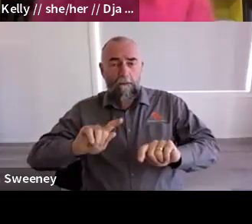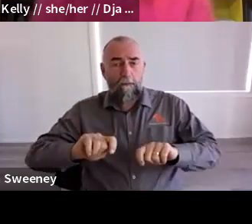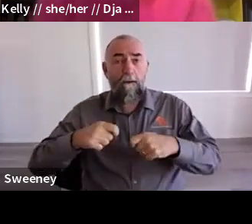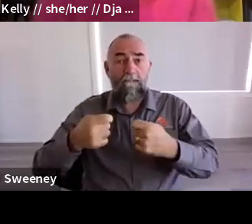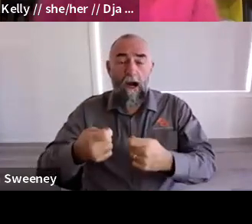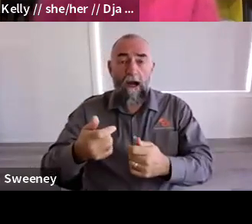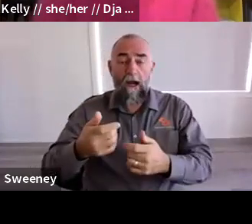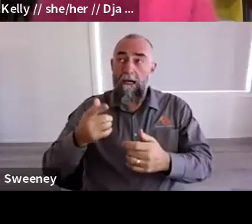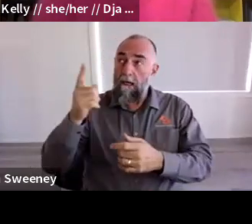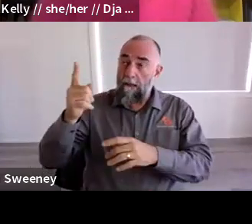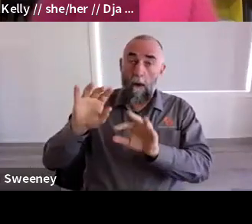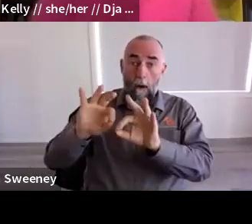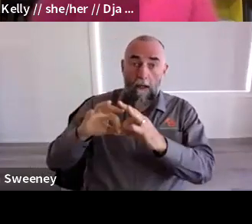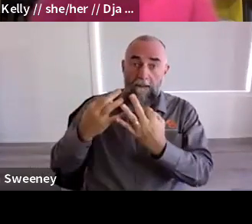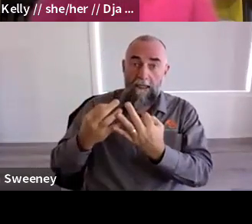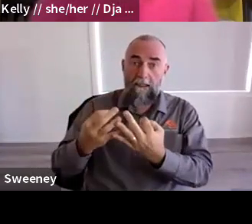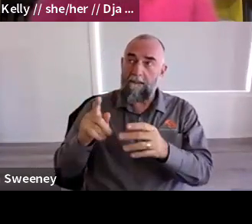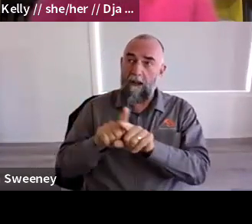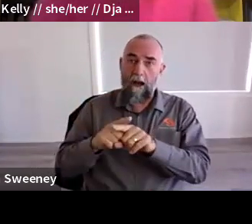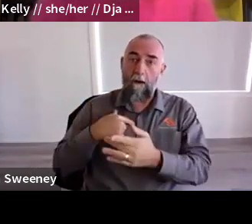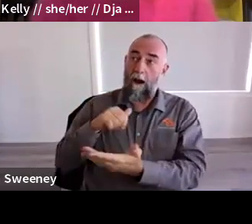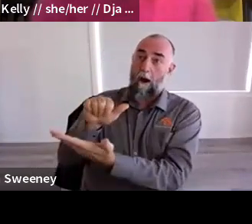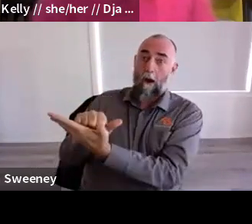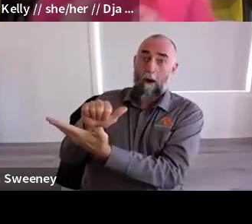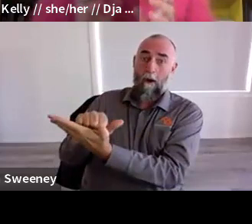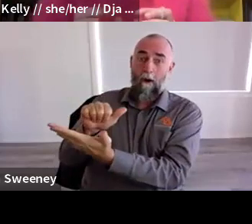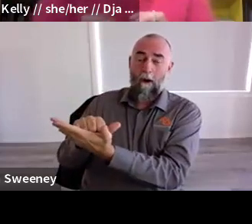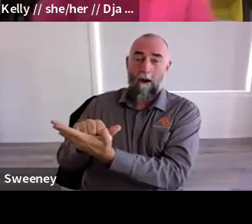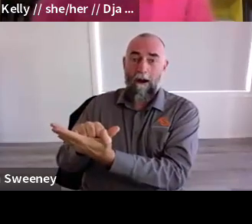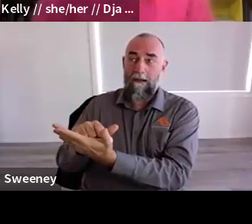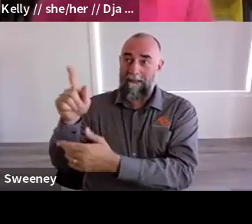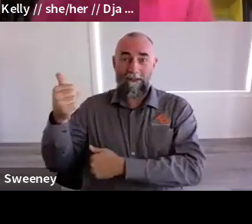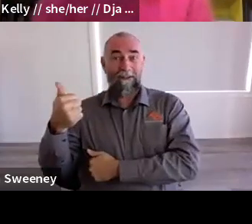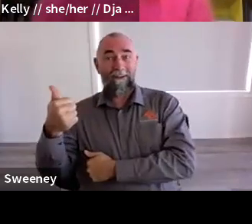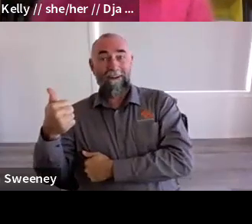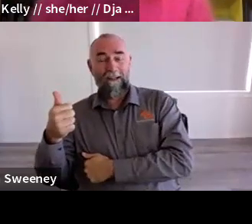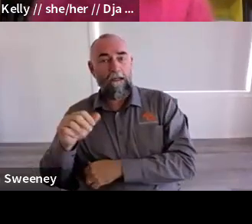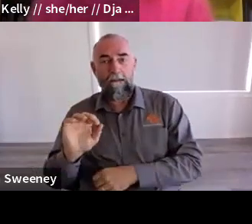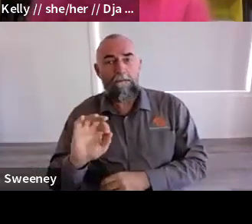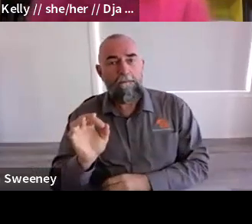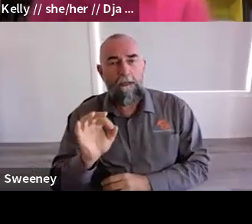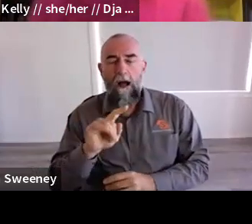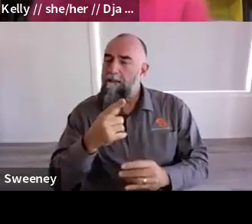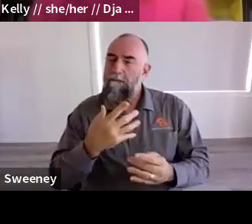to be having more of together, because it's not just about resources, it's